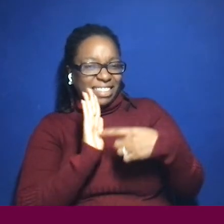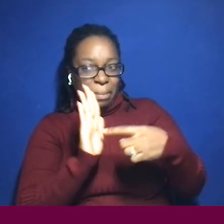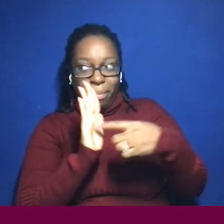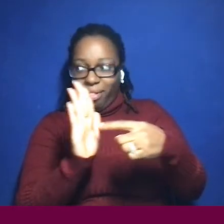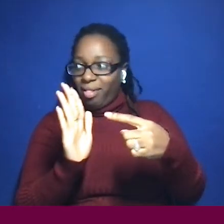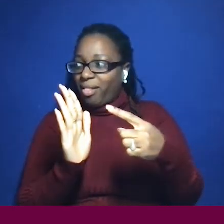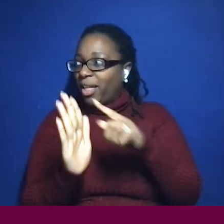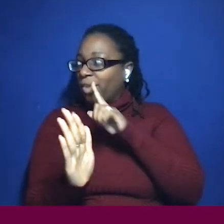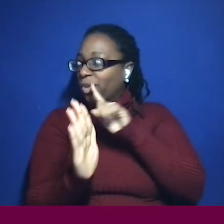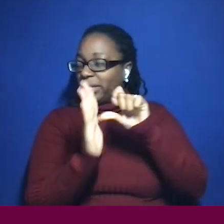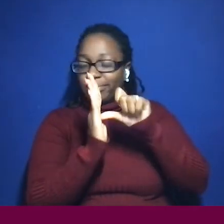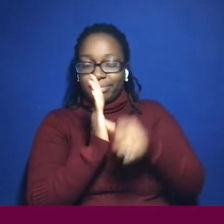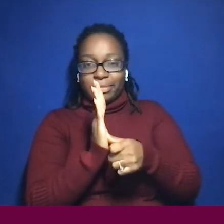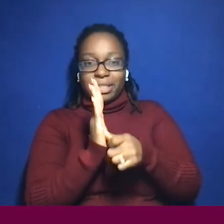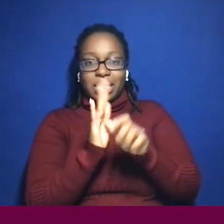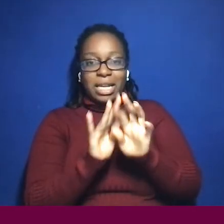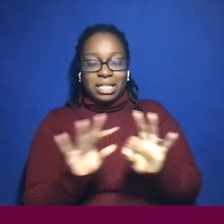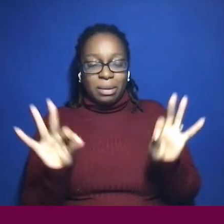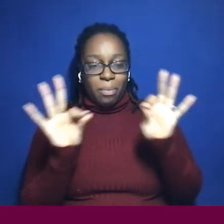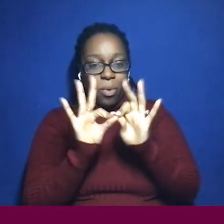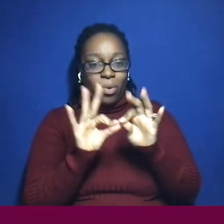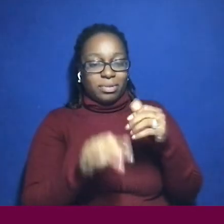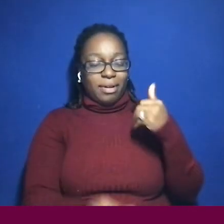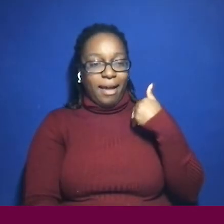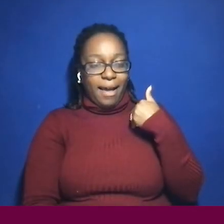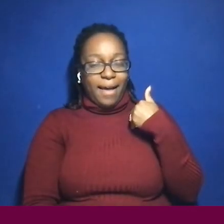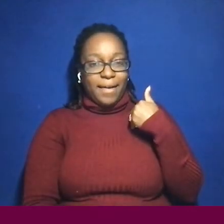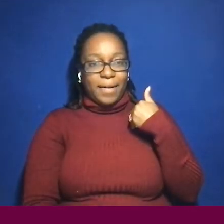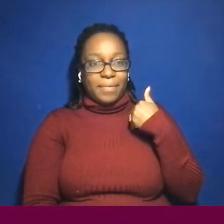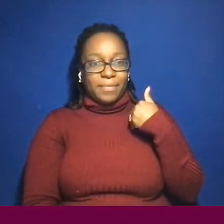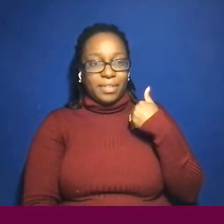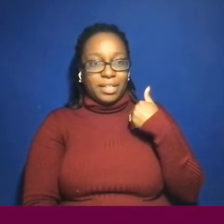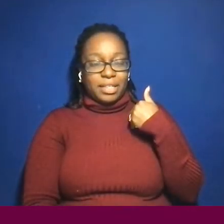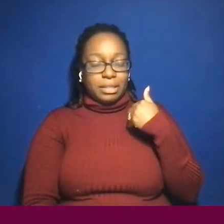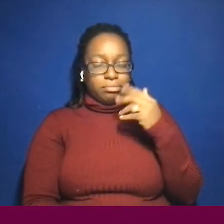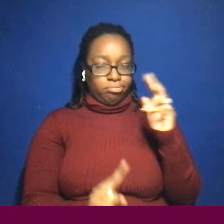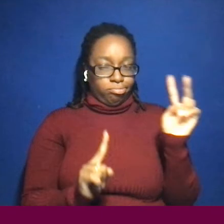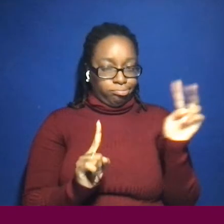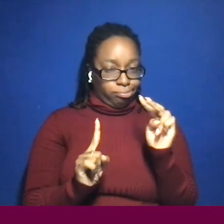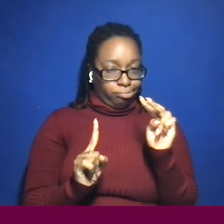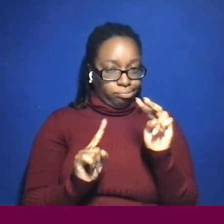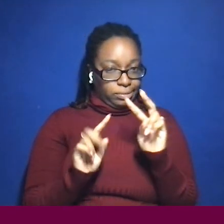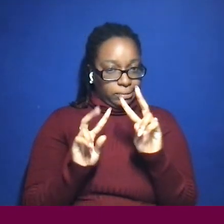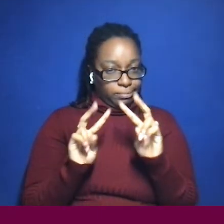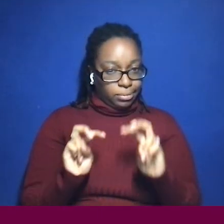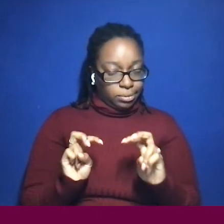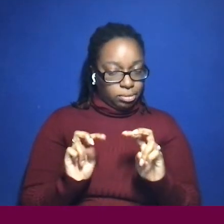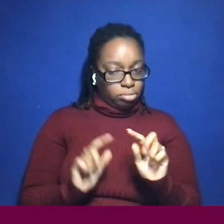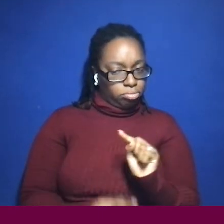it just highlights the importance of having eyes on these things and having people in the room who